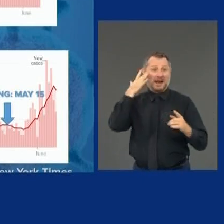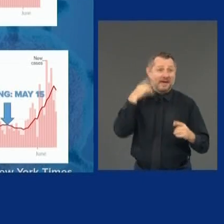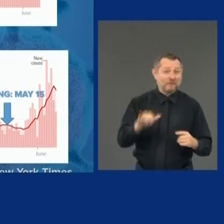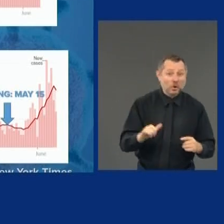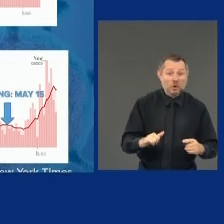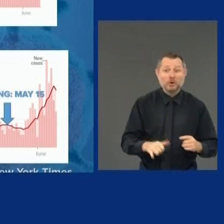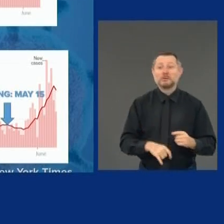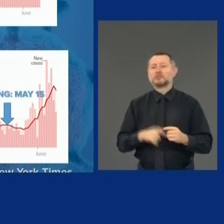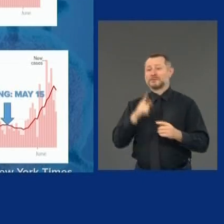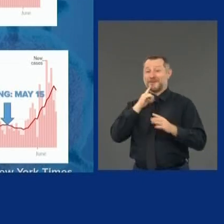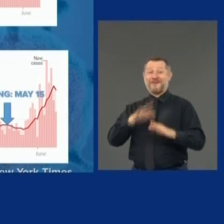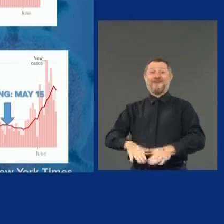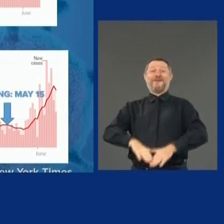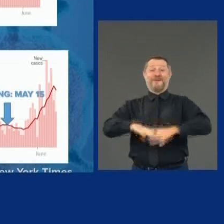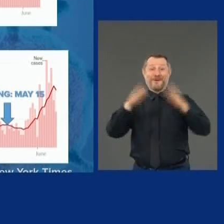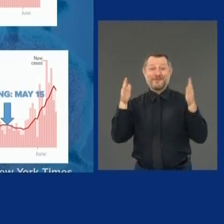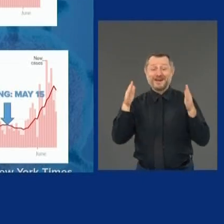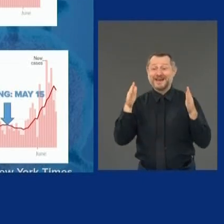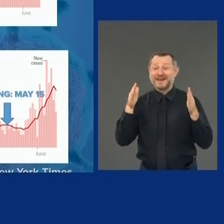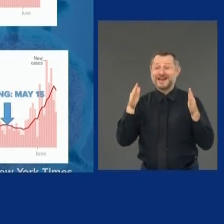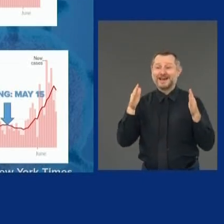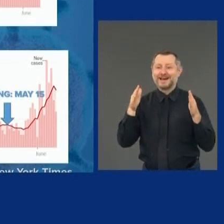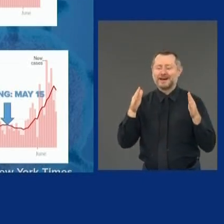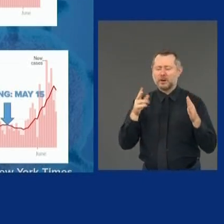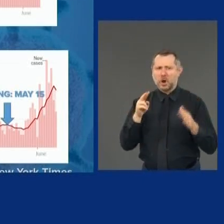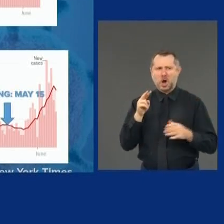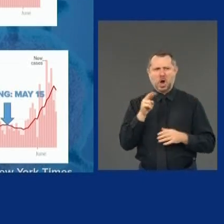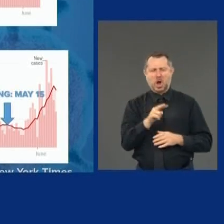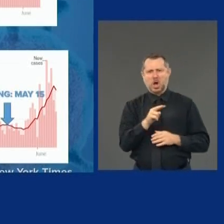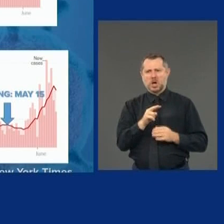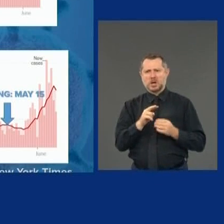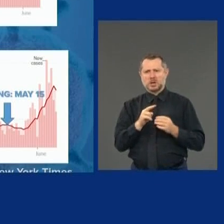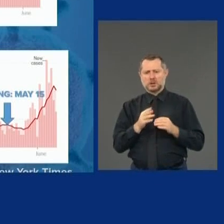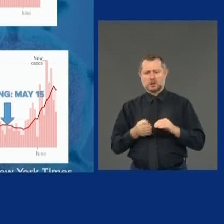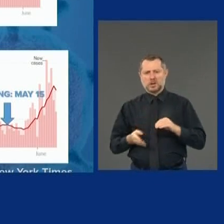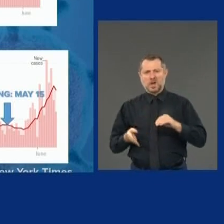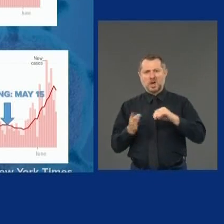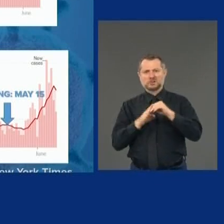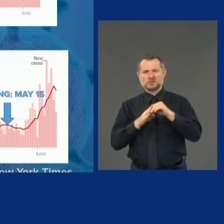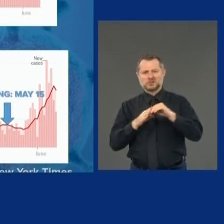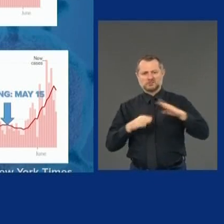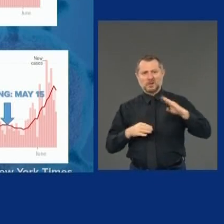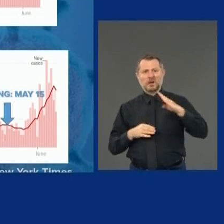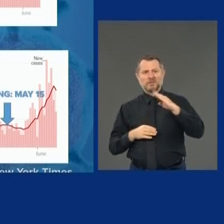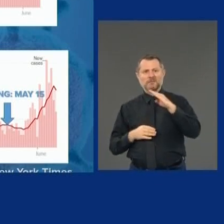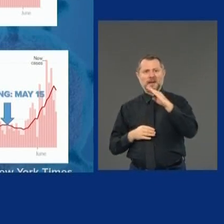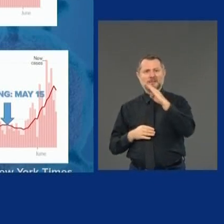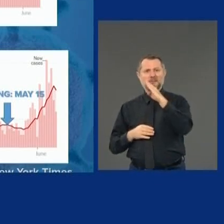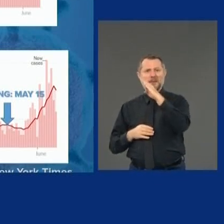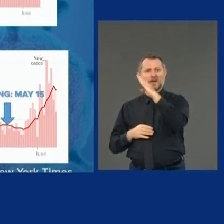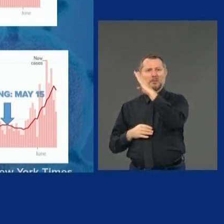JUST LOOK WHAT HAPPENED IN THESE OTHER STATES. CALIFORNIA. THEY'VE REOPENED AND THEN LOOK